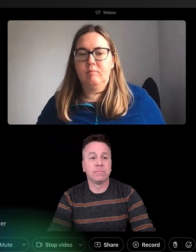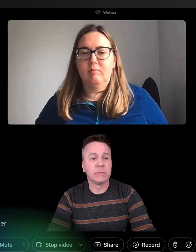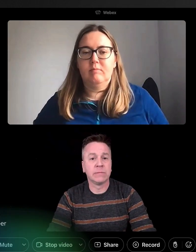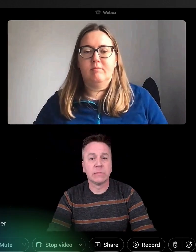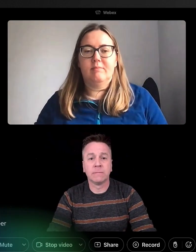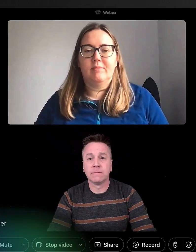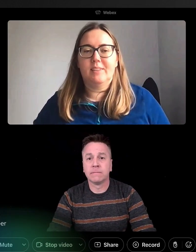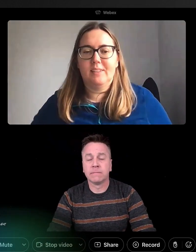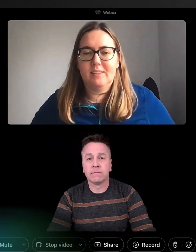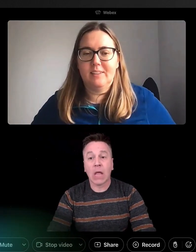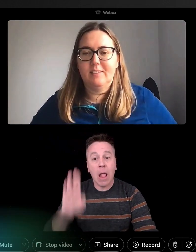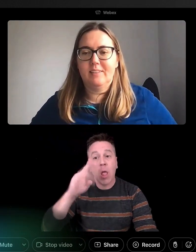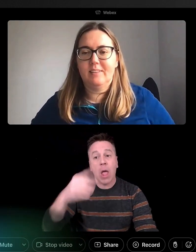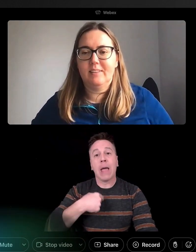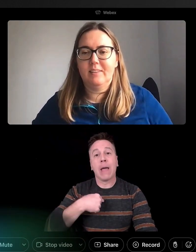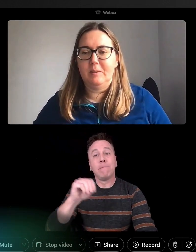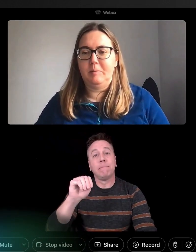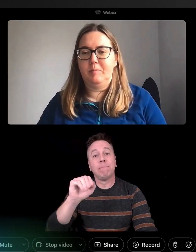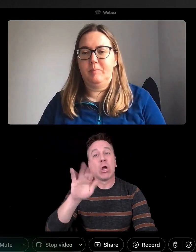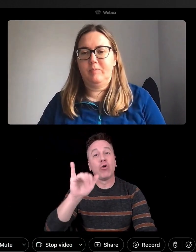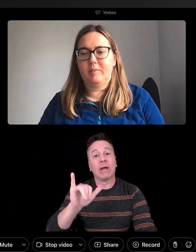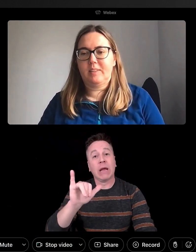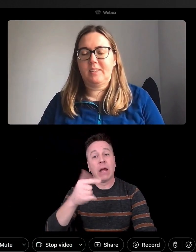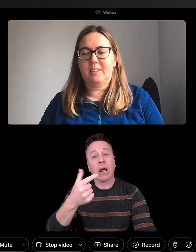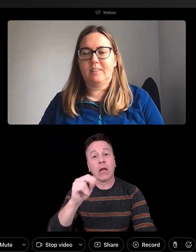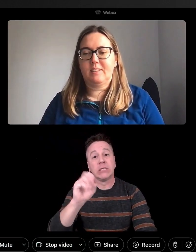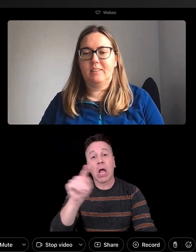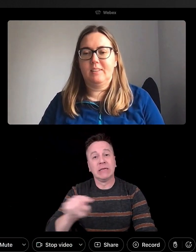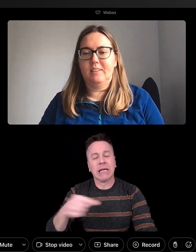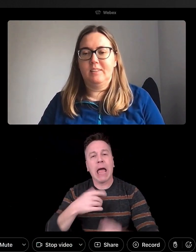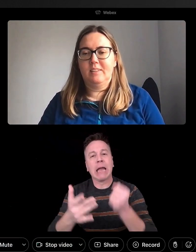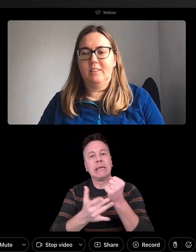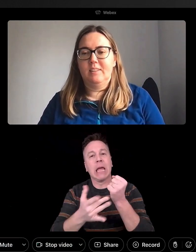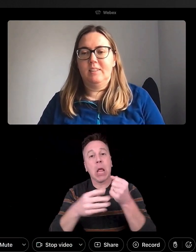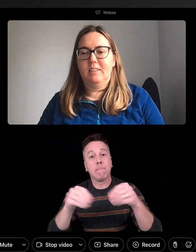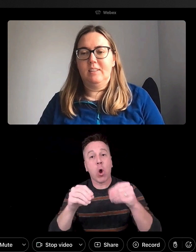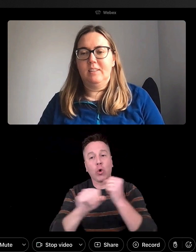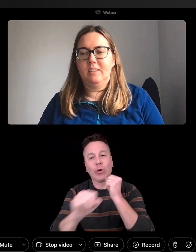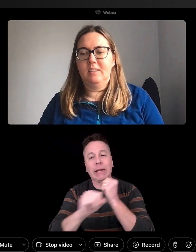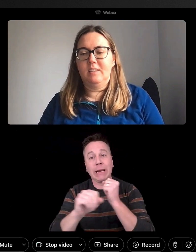My name is Mary Gonzales and I'm a technical marketing engineer at Cisco. I am talking